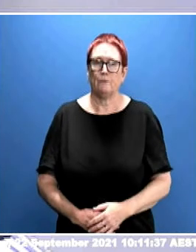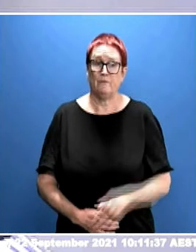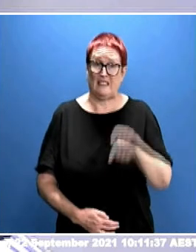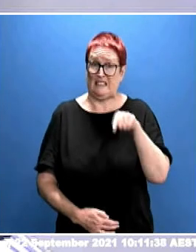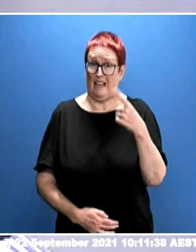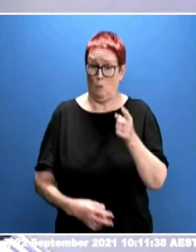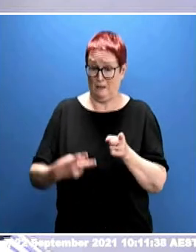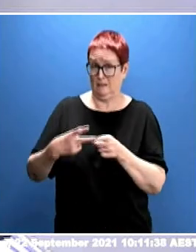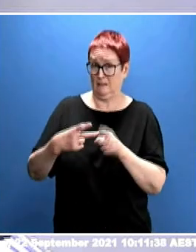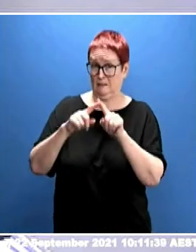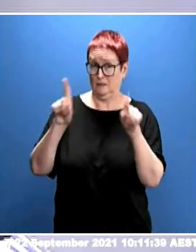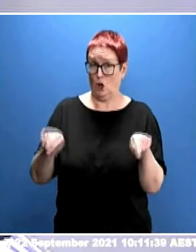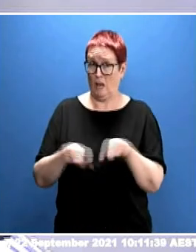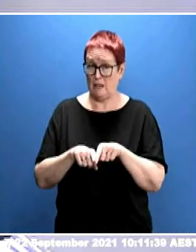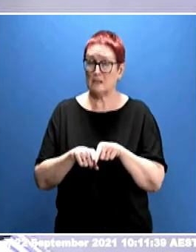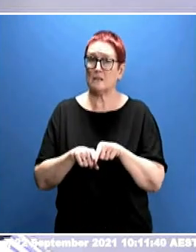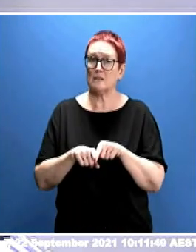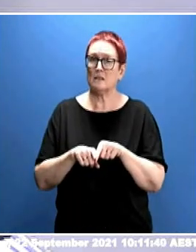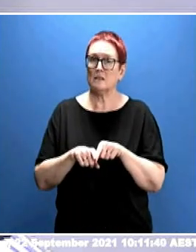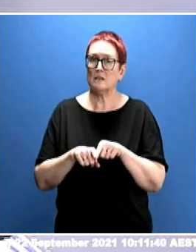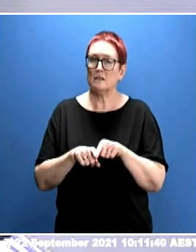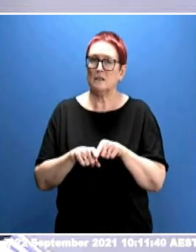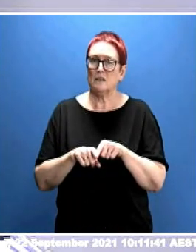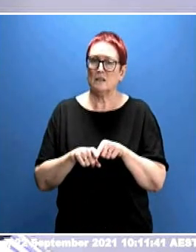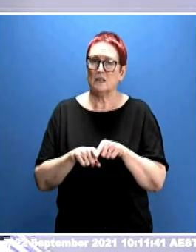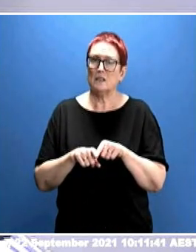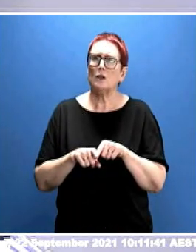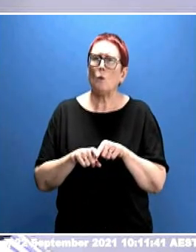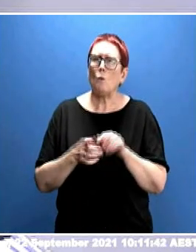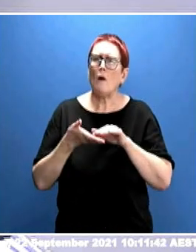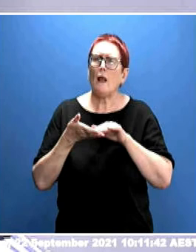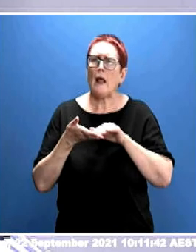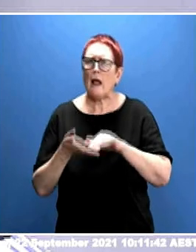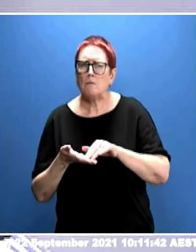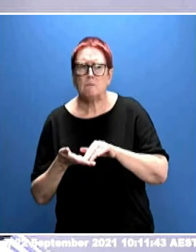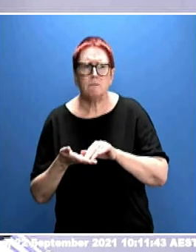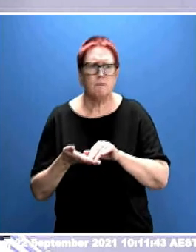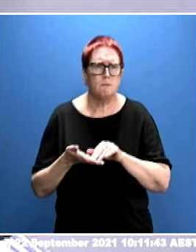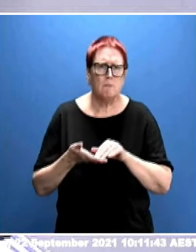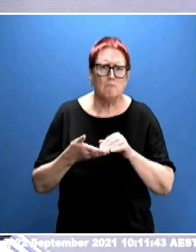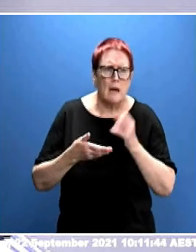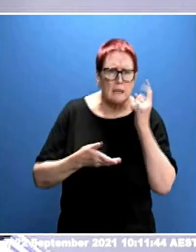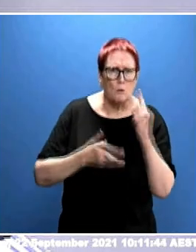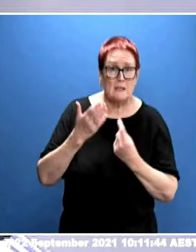That document, in particular, will give you, it was as I say February this year, but a good indication of where things currently stand.